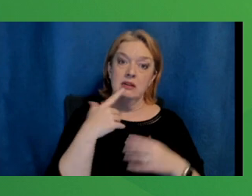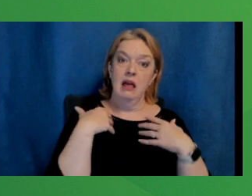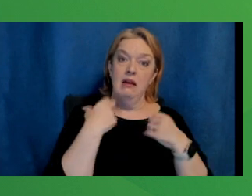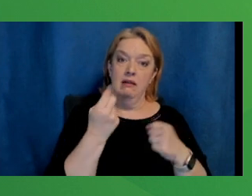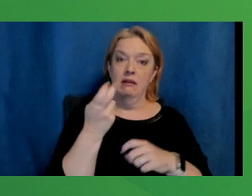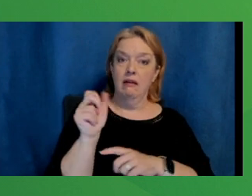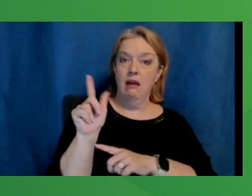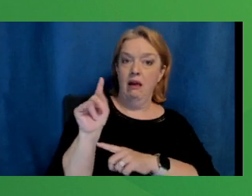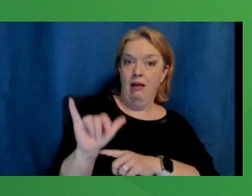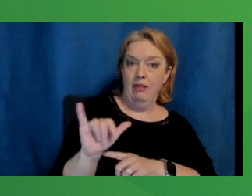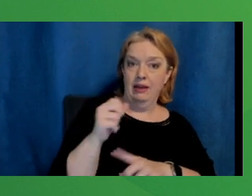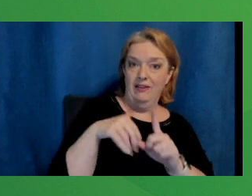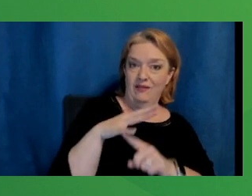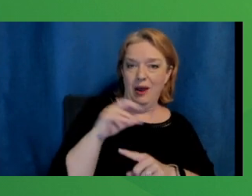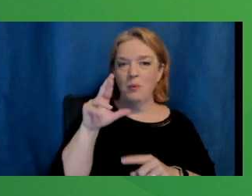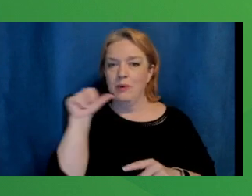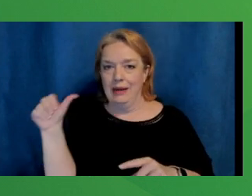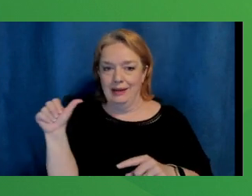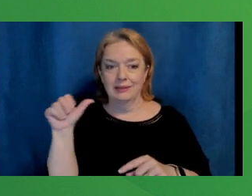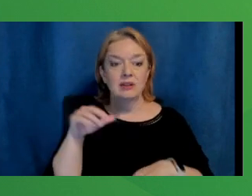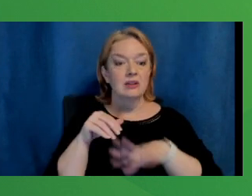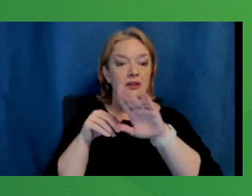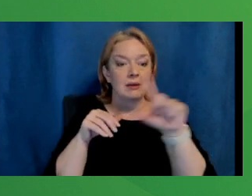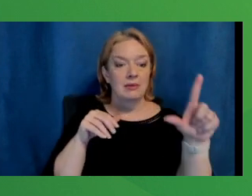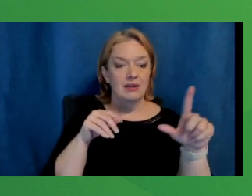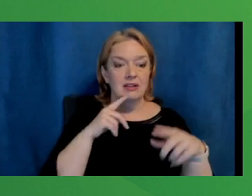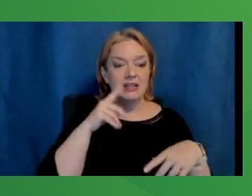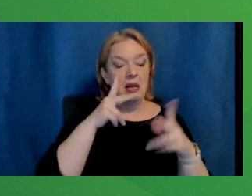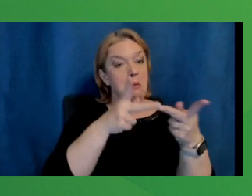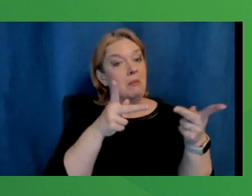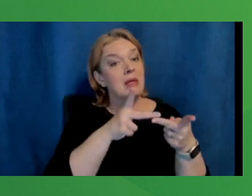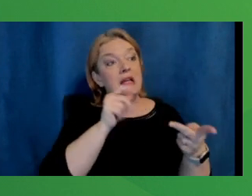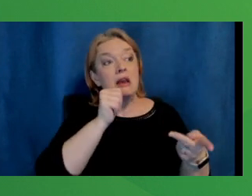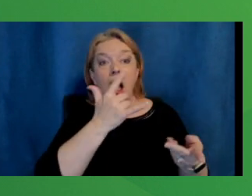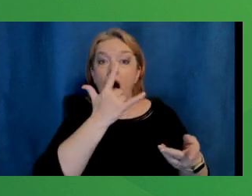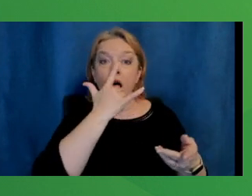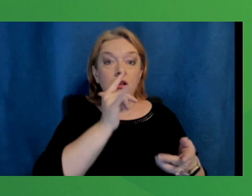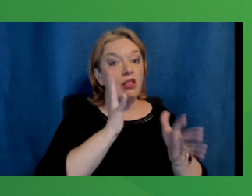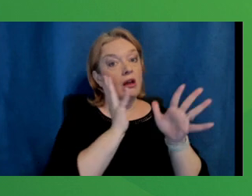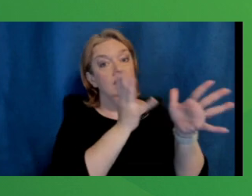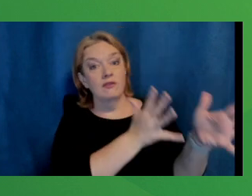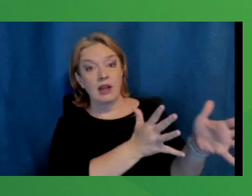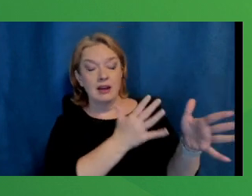you have places that don't look abandoned. A community with healthy plants and trees and